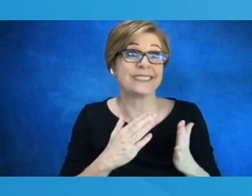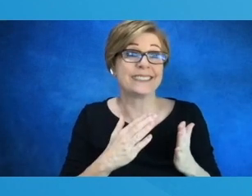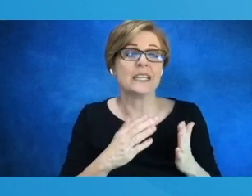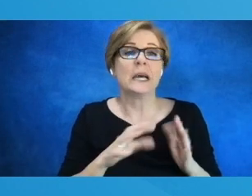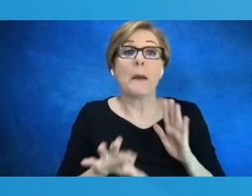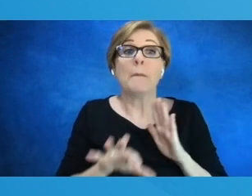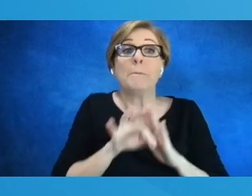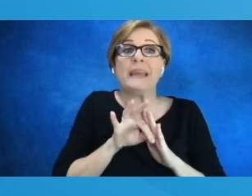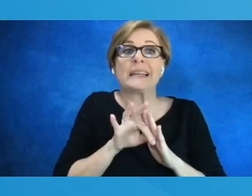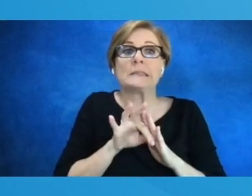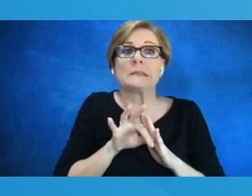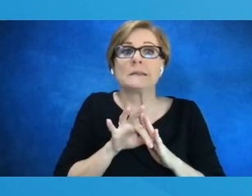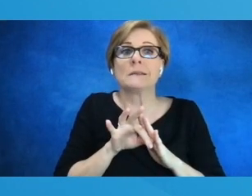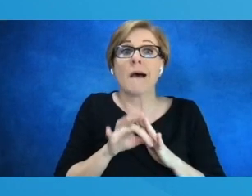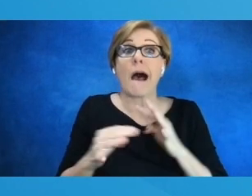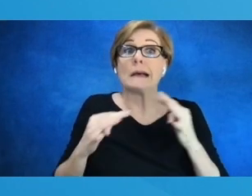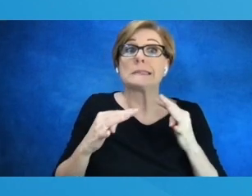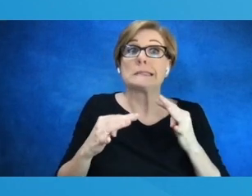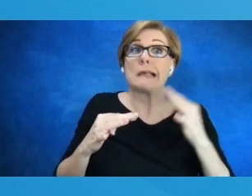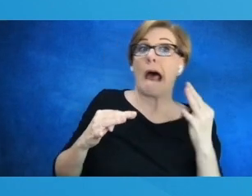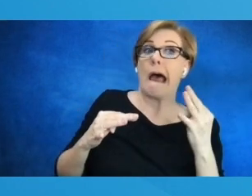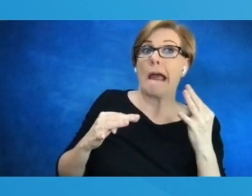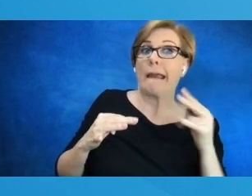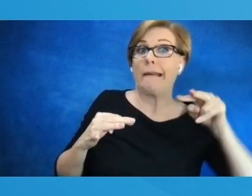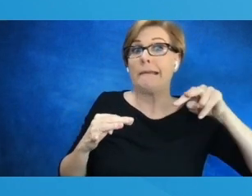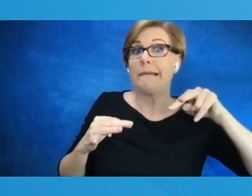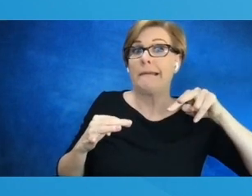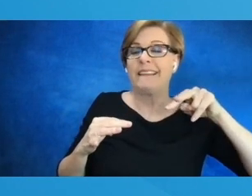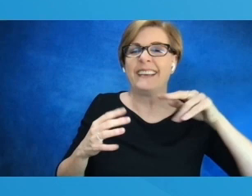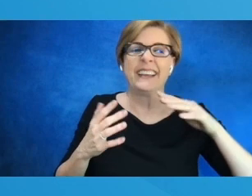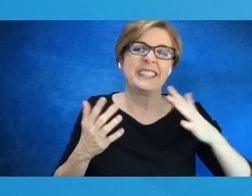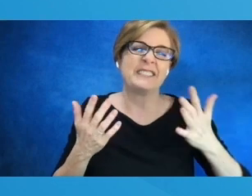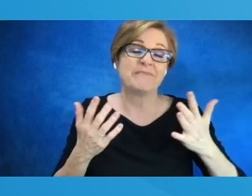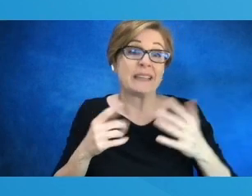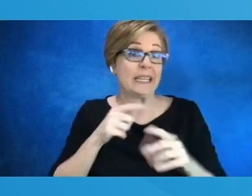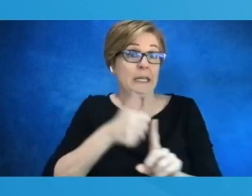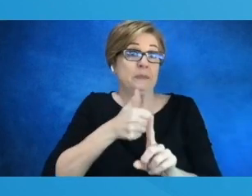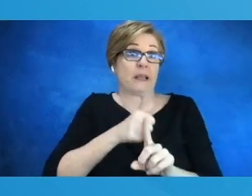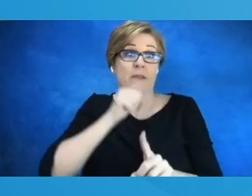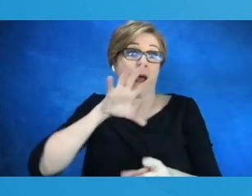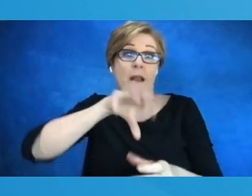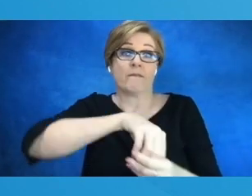feel a little bit more unclear. He wasn't fighting in this battle.